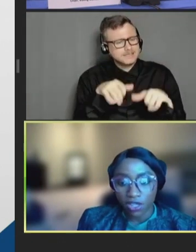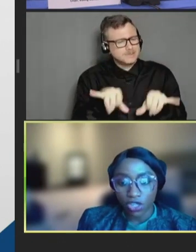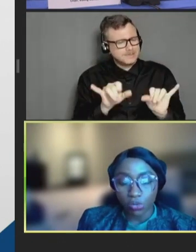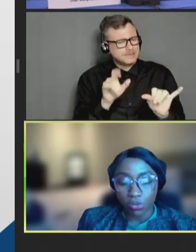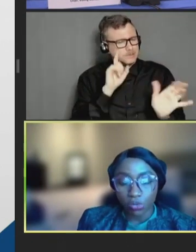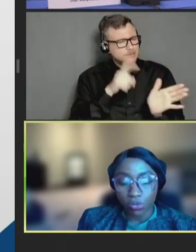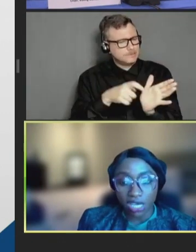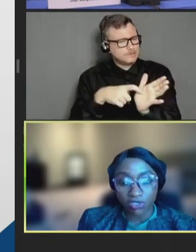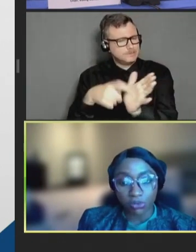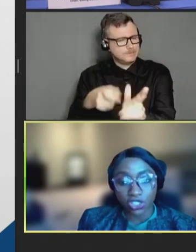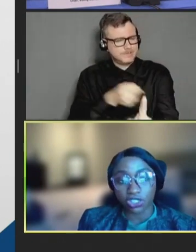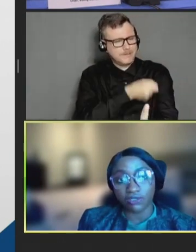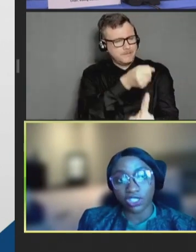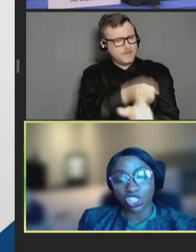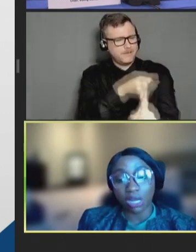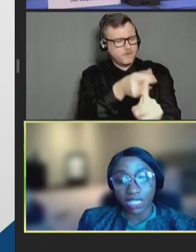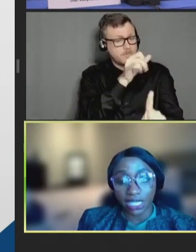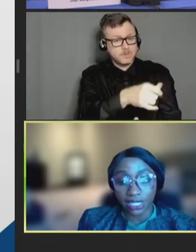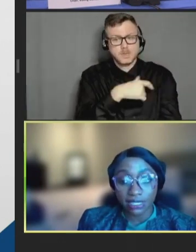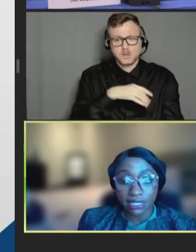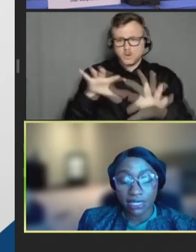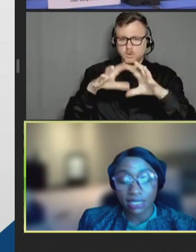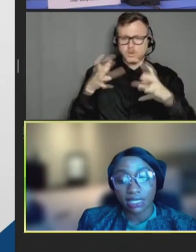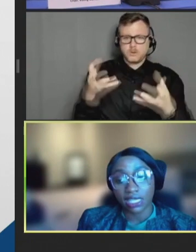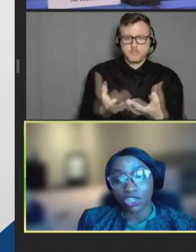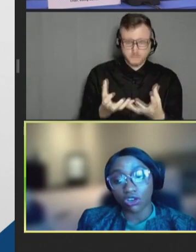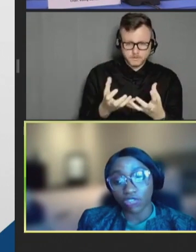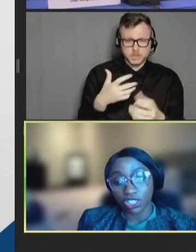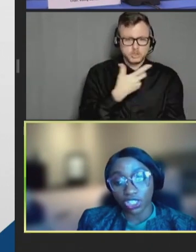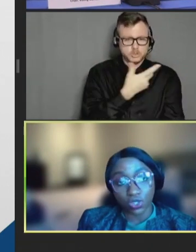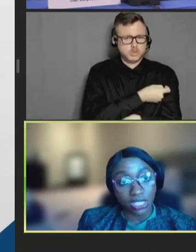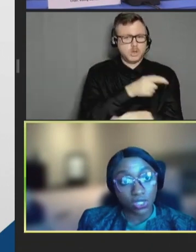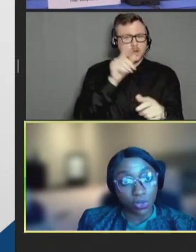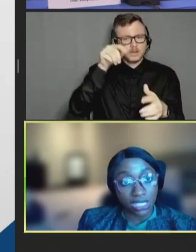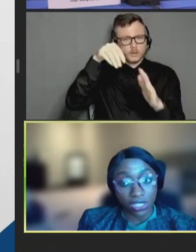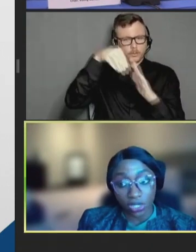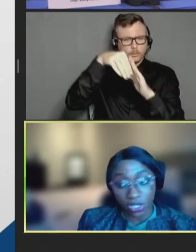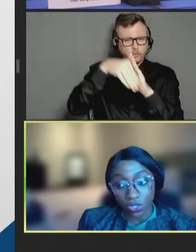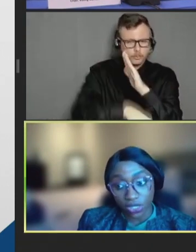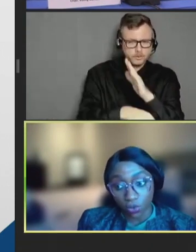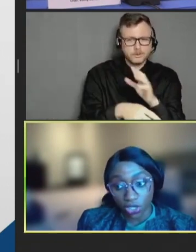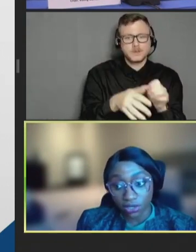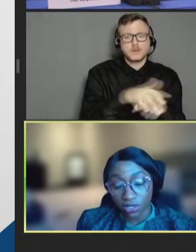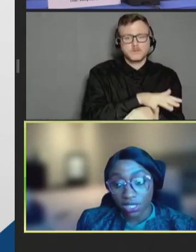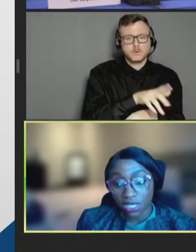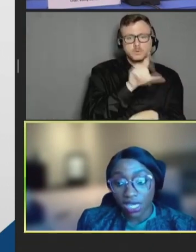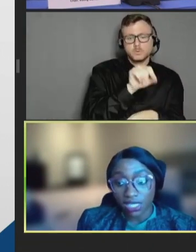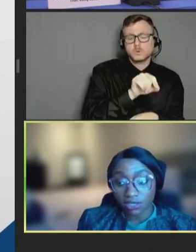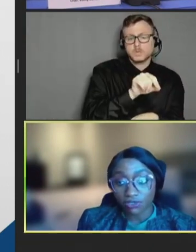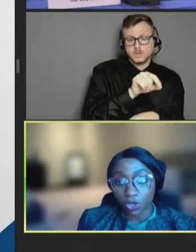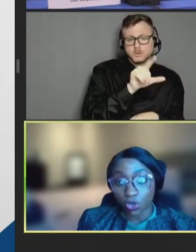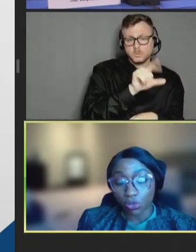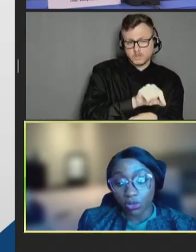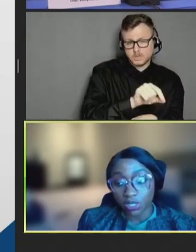Globally, we have observed sharp declines in coverage in 2020 and 2021. And from a global